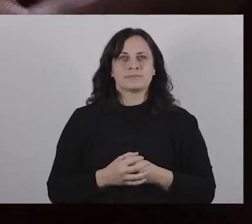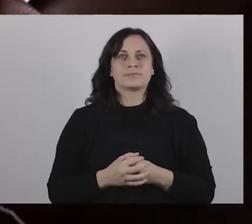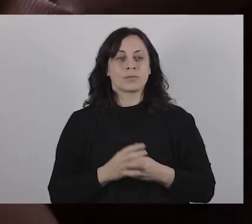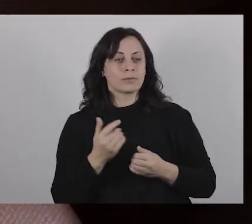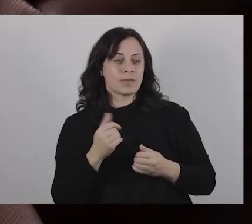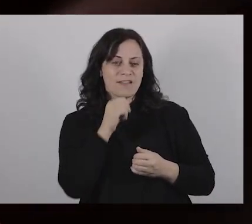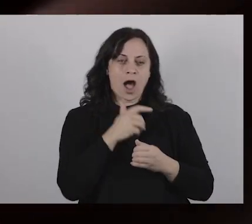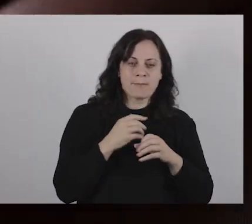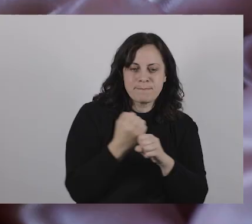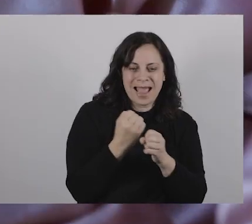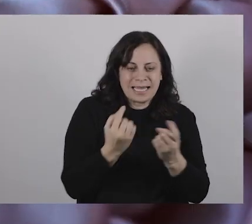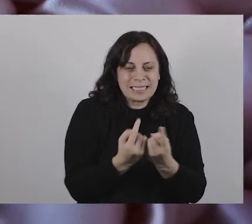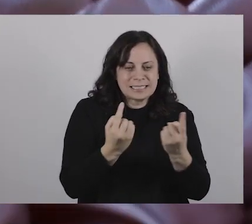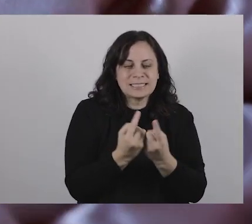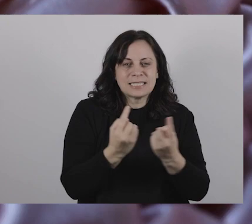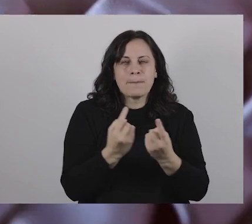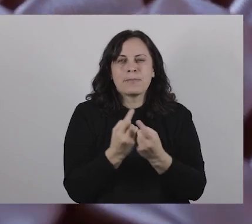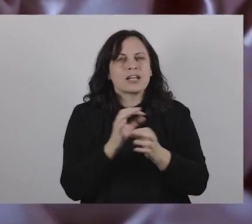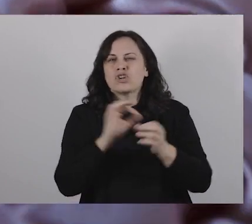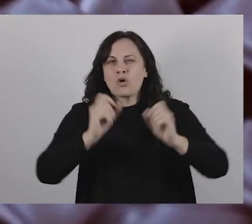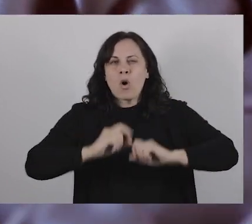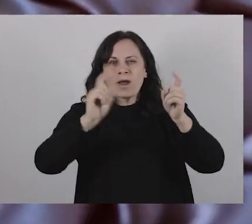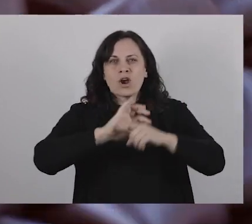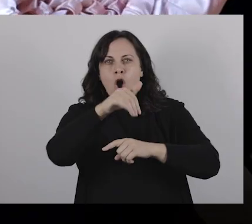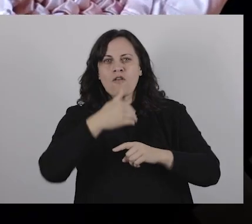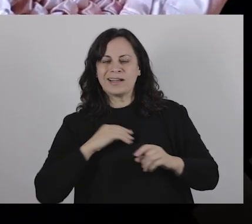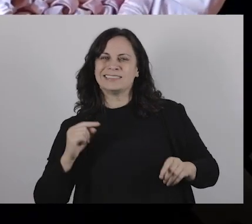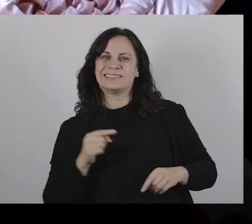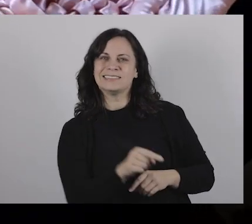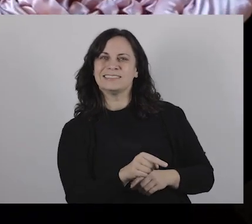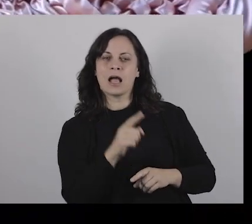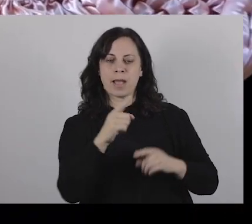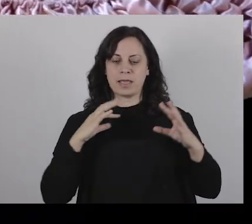I'm not even really conscious of what it's about. Like, it just makes sense at the end,